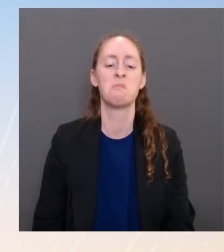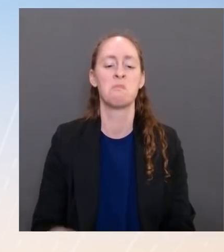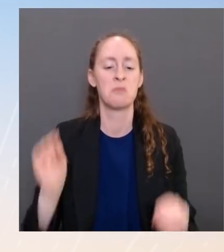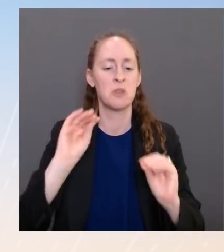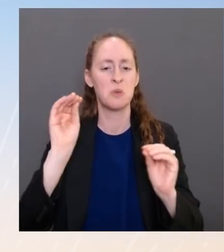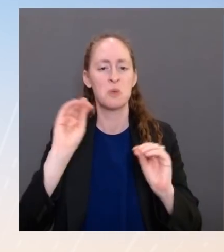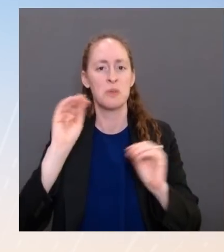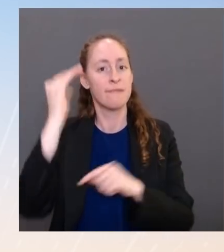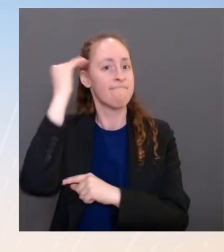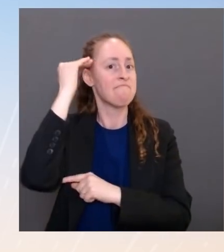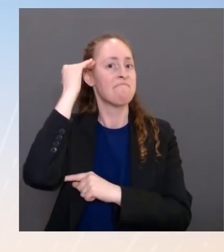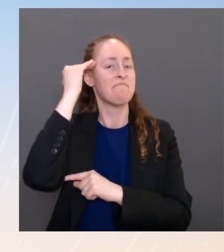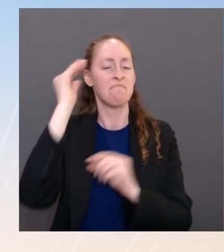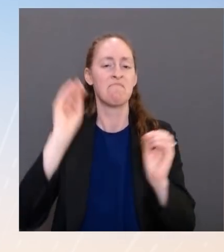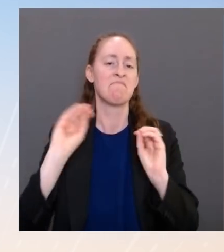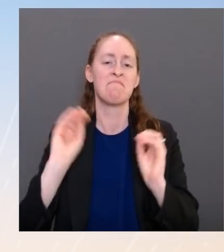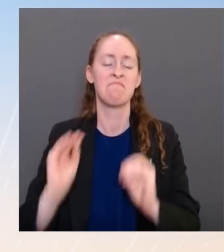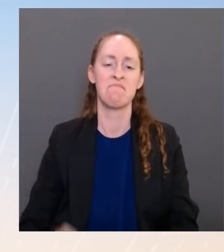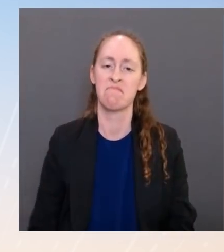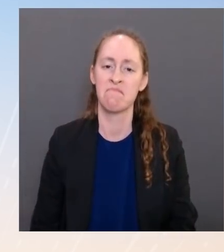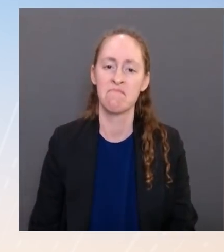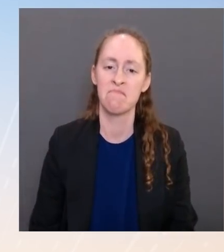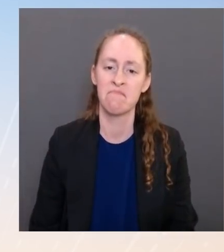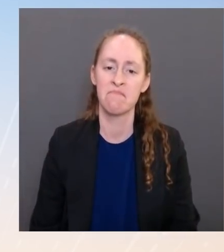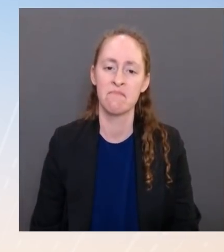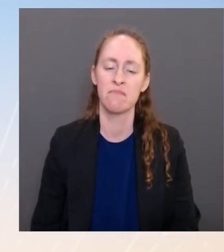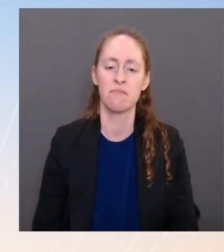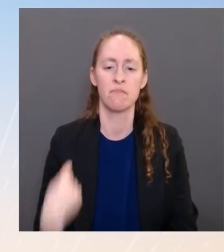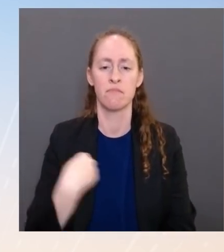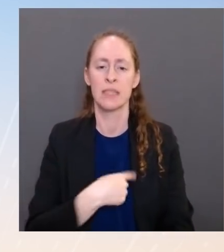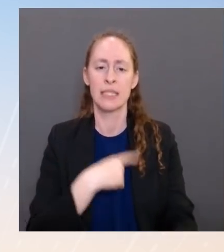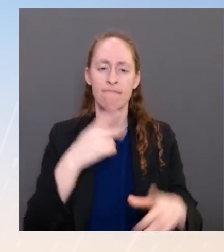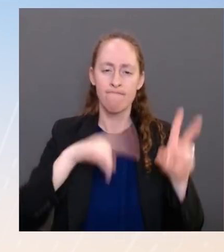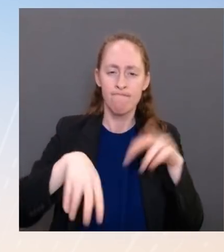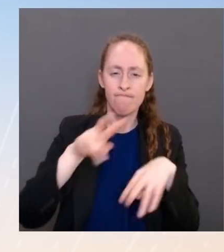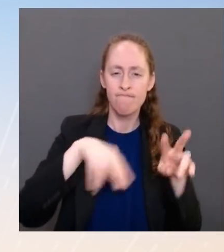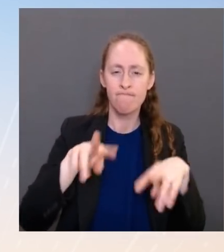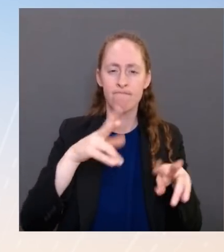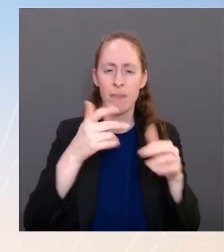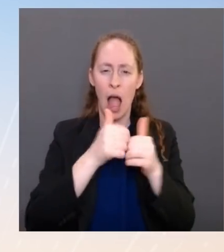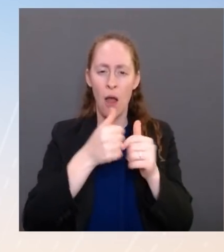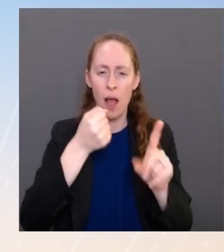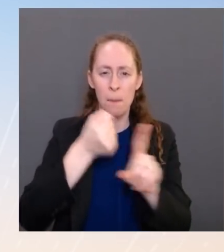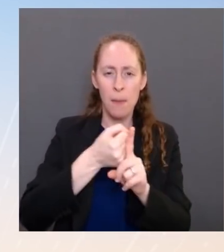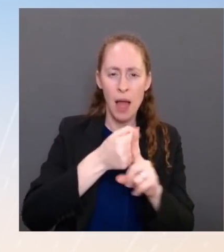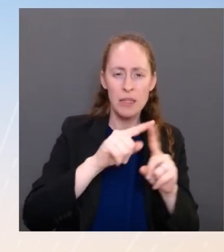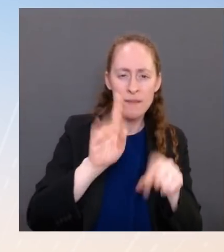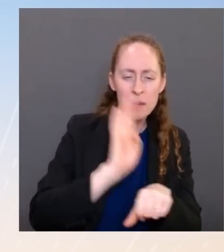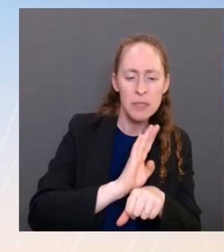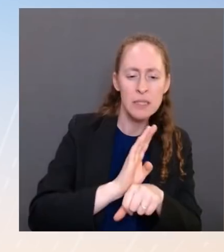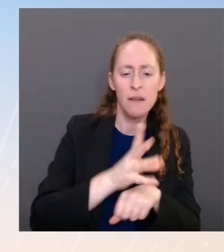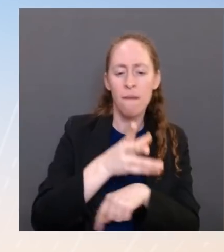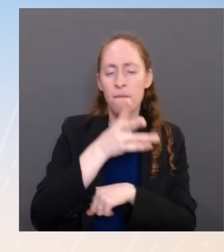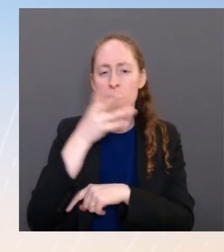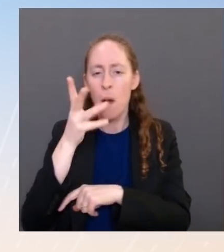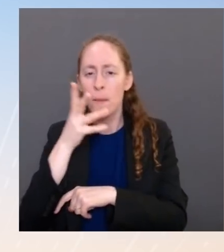industry, farmers, and consumers and change what is not. I mean, I expect we'll have more to say in the coming weeks, but I don't have an assessment for you